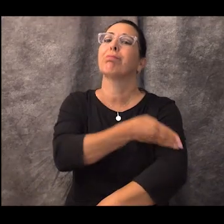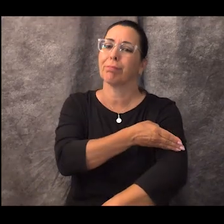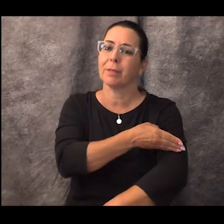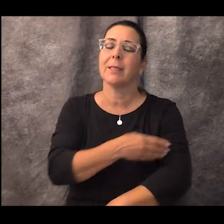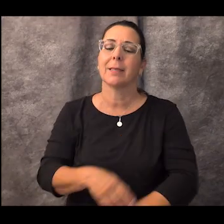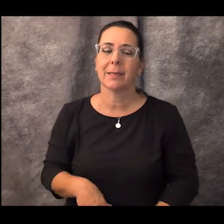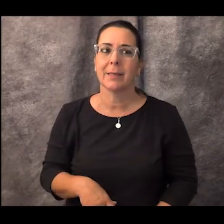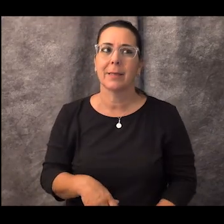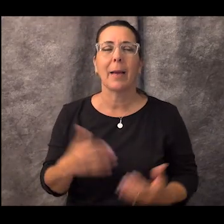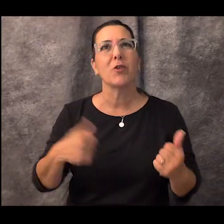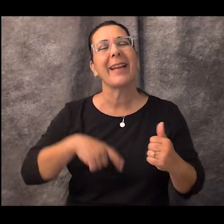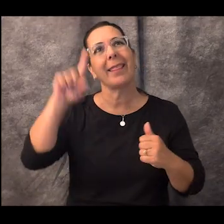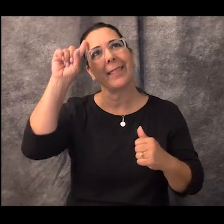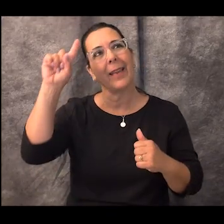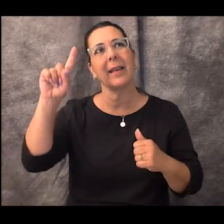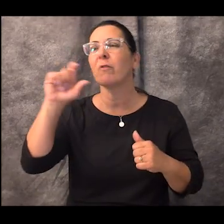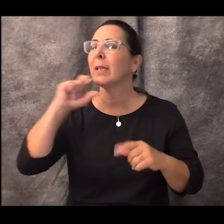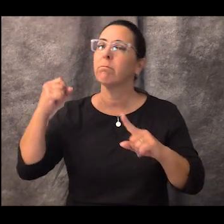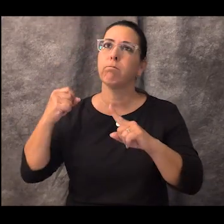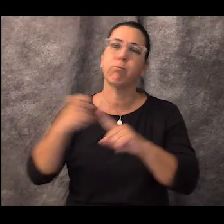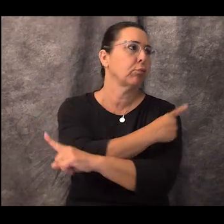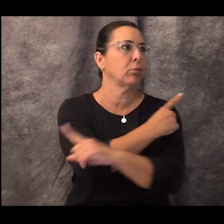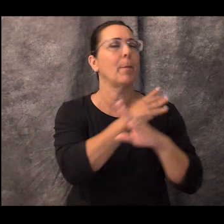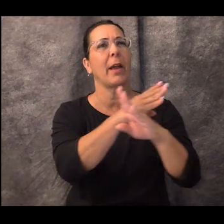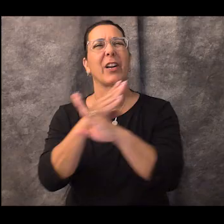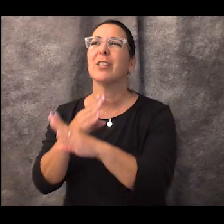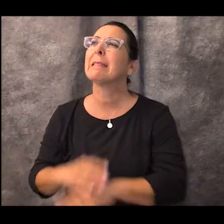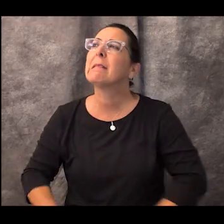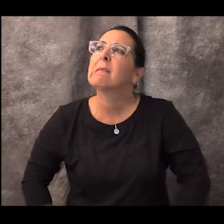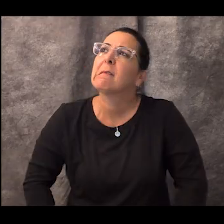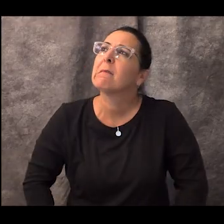that's out there. I think it's more that